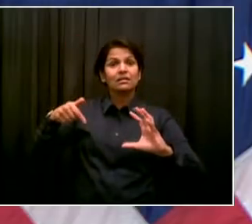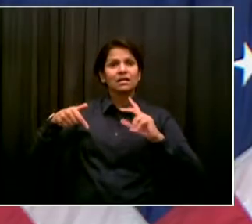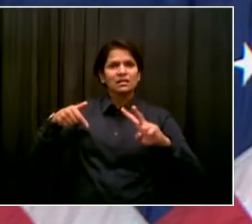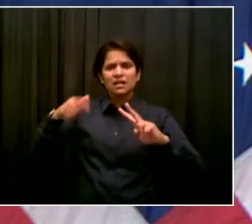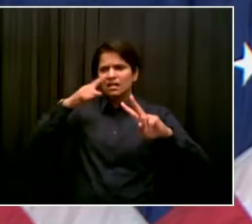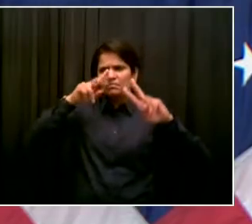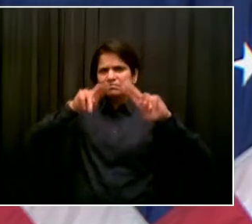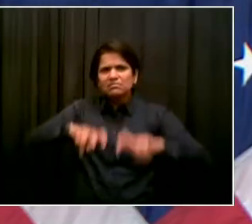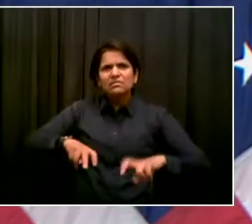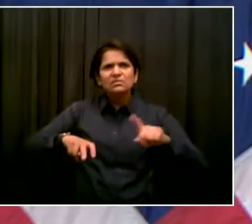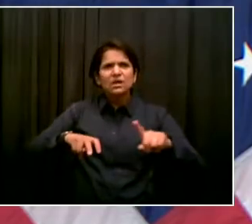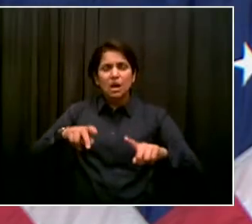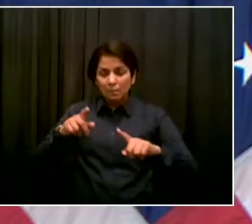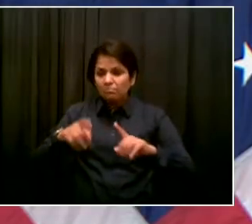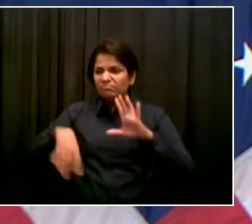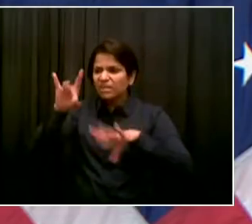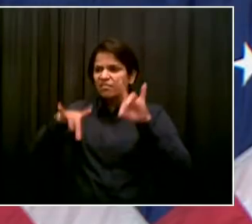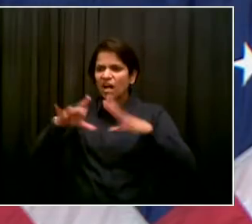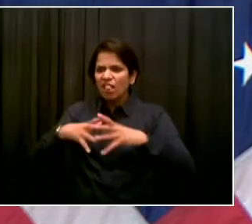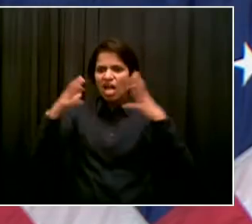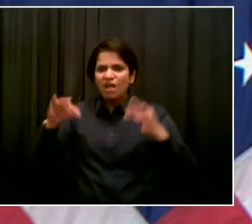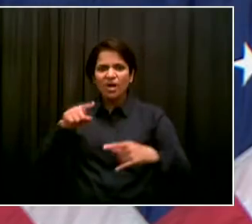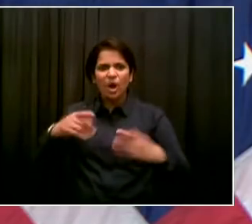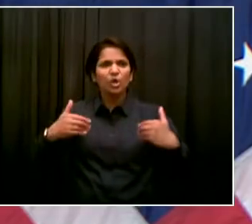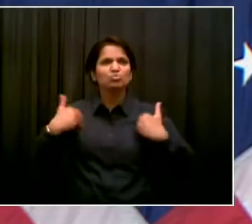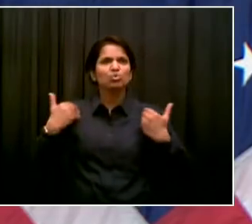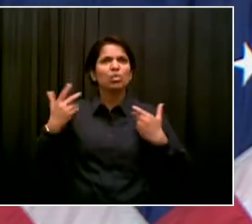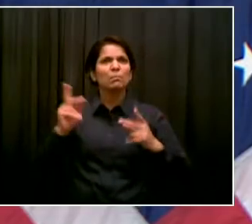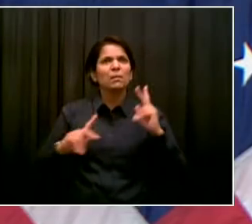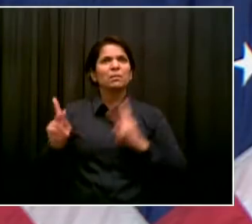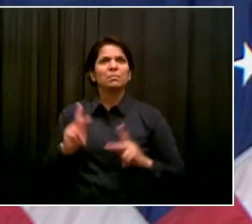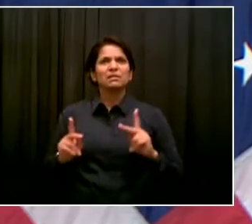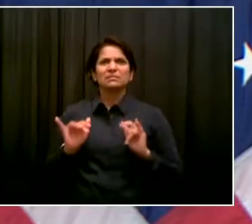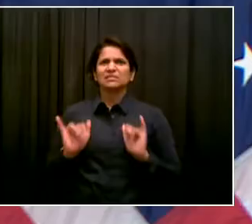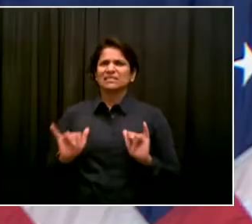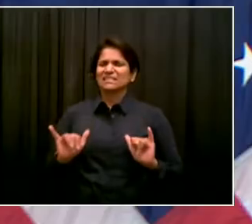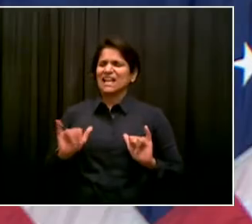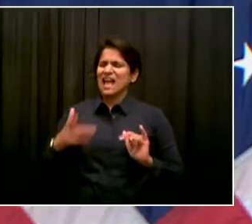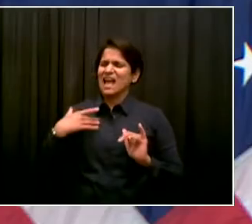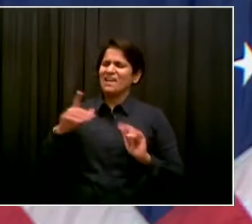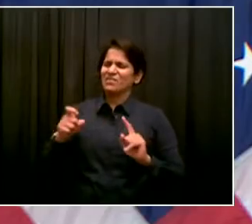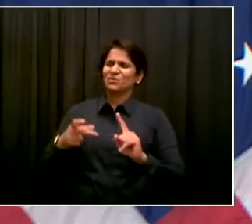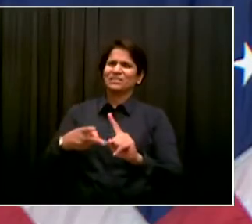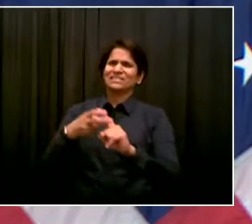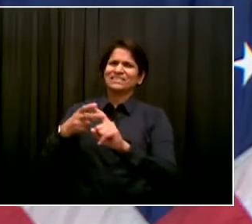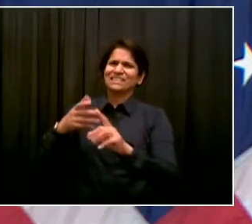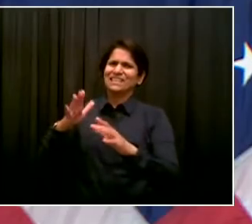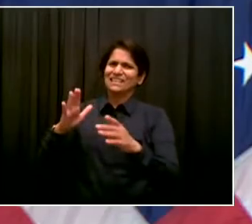VIOLENCE ASSESSED ACTUALLY YOUTH CREW WE SEE TOO OFTEN COMMITTING THE VIOLENCE. IN ORDER TO STOP THE VILEONCE WE